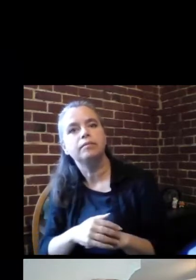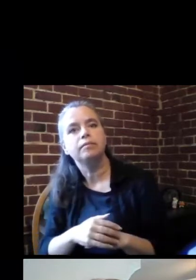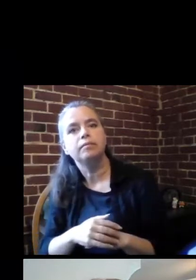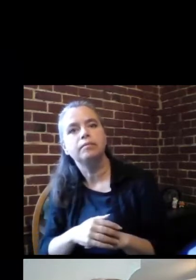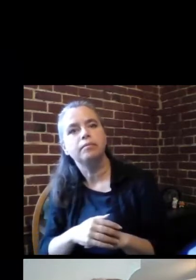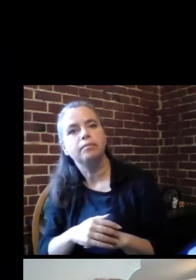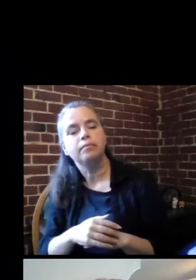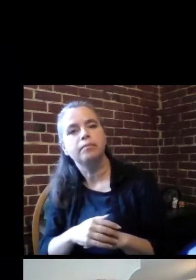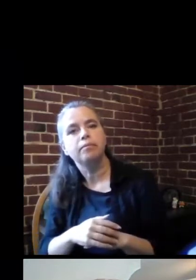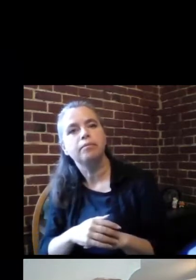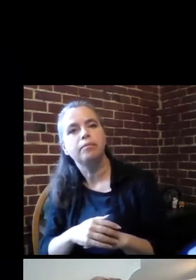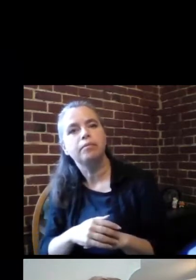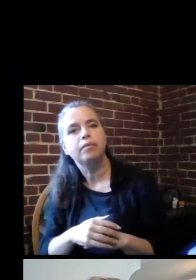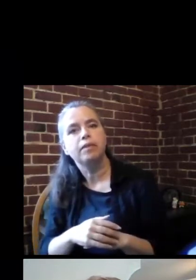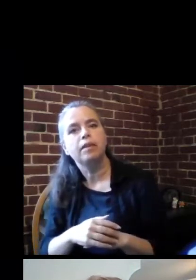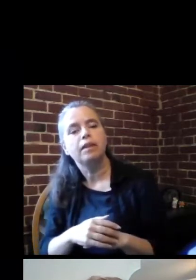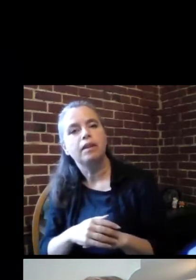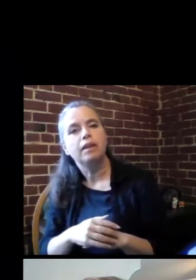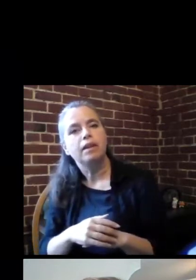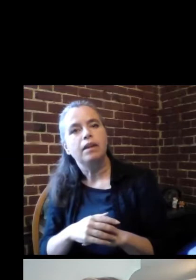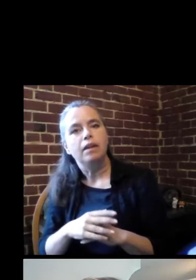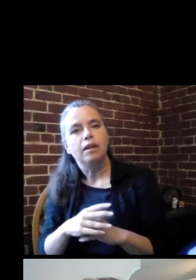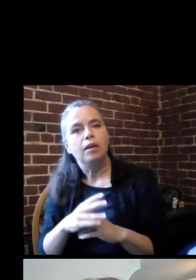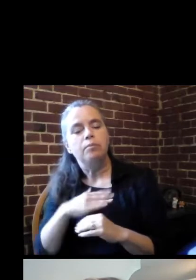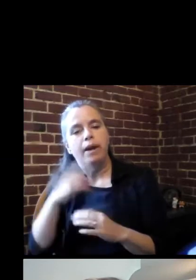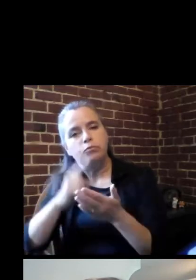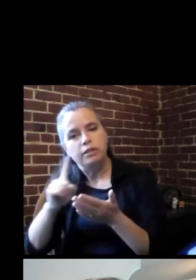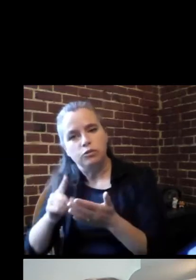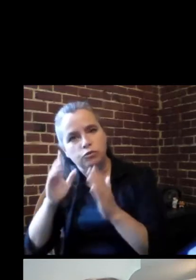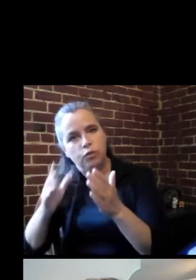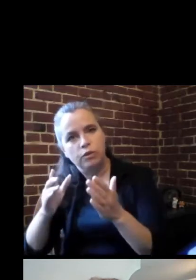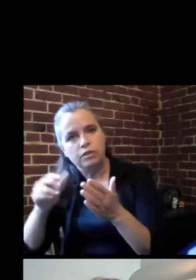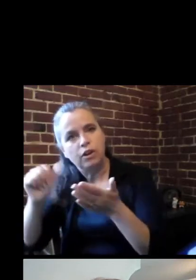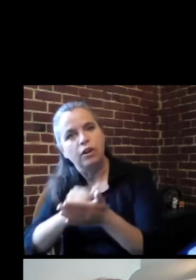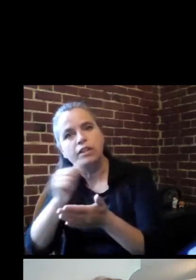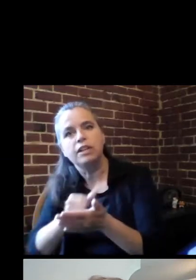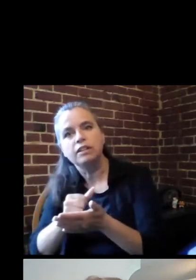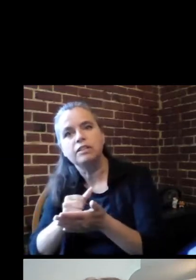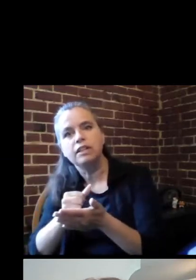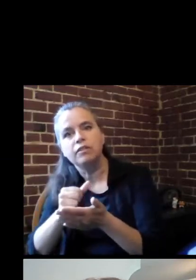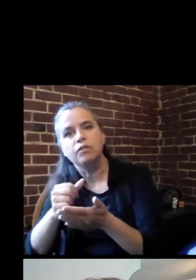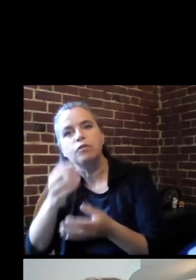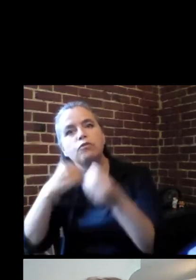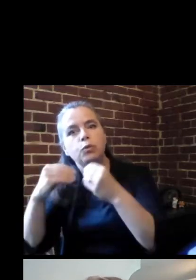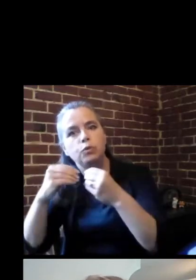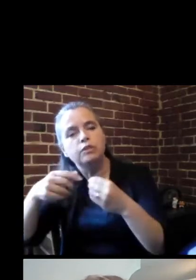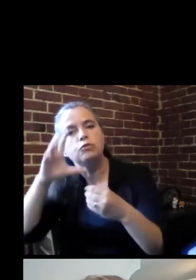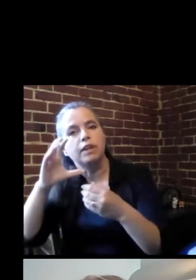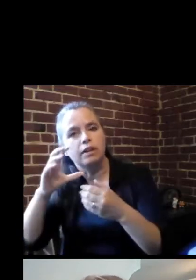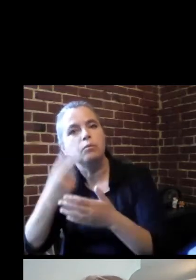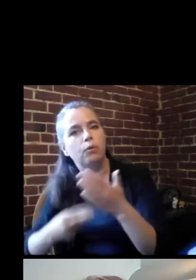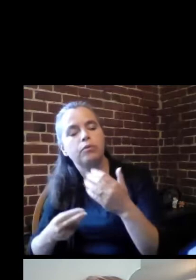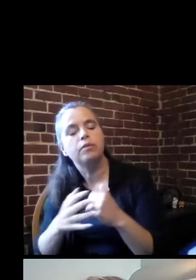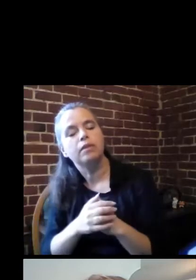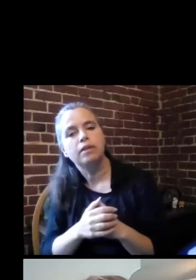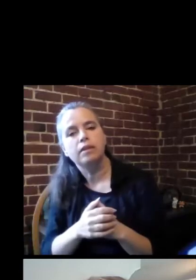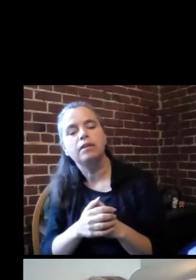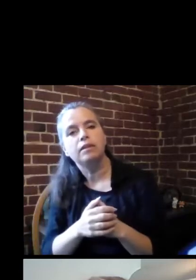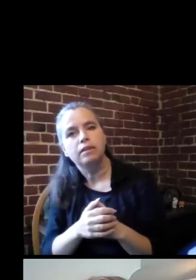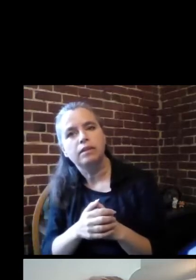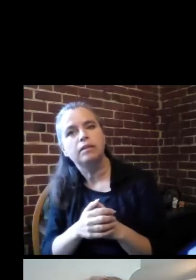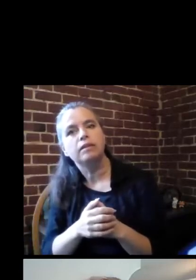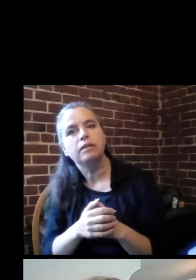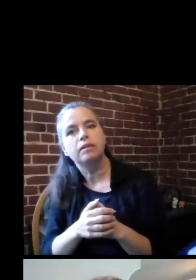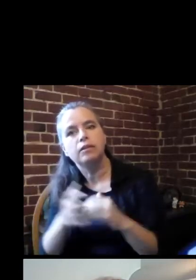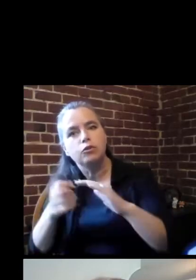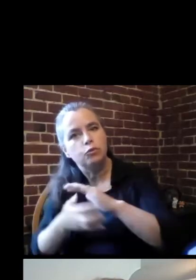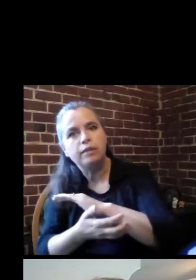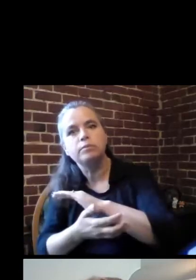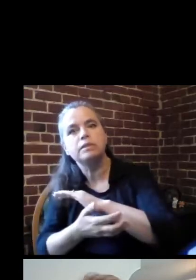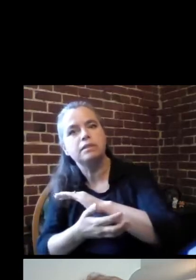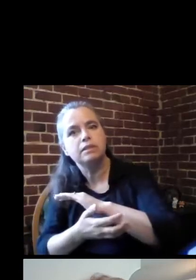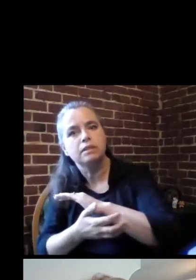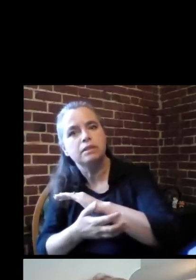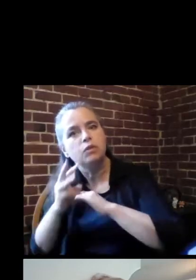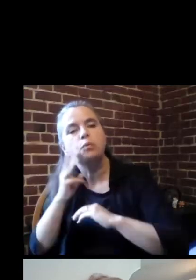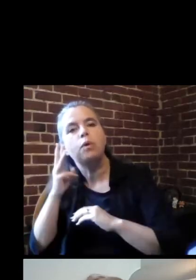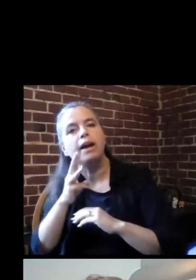So I focus my own research on the archaeology of cuisine, of food and drink. And that's what grapes and wine kind of fall under, right?